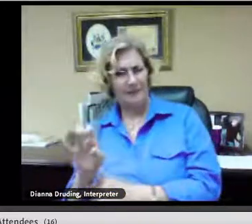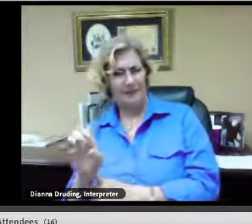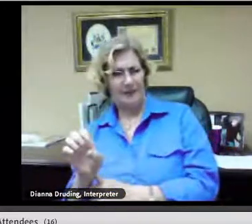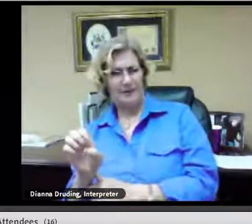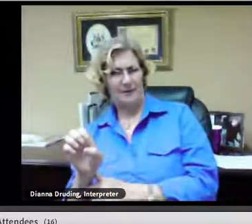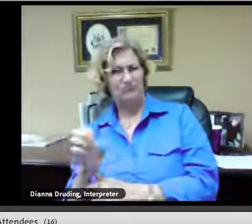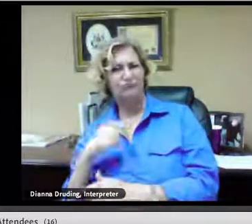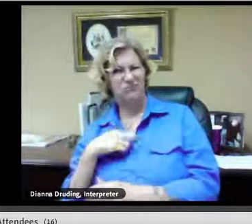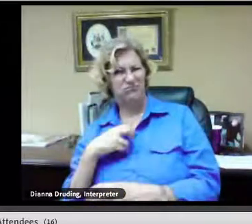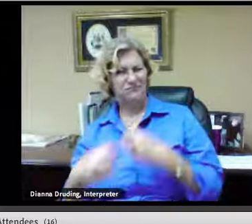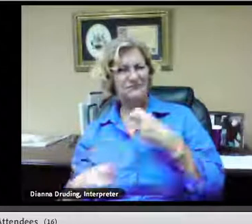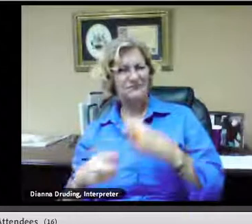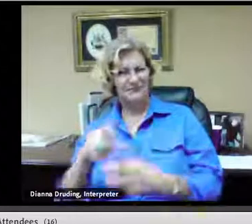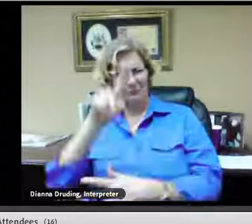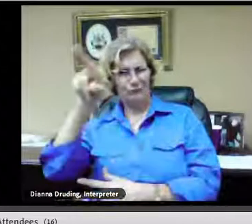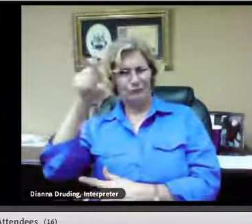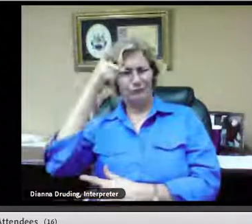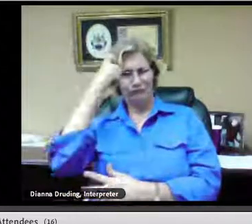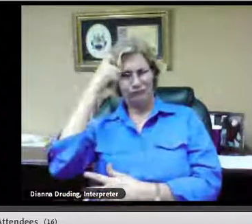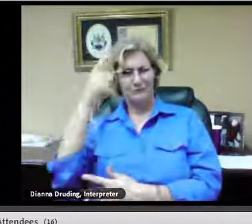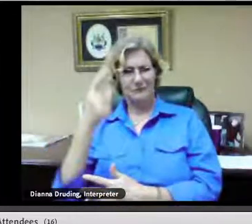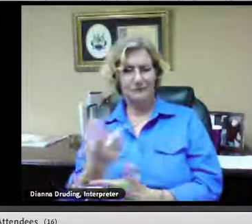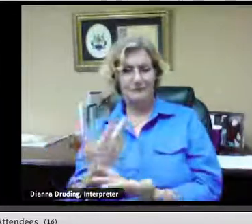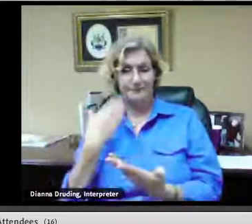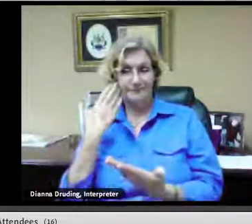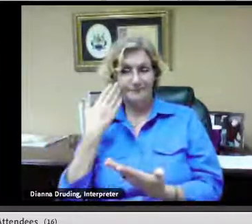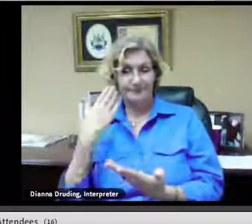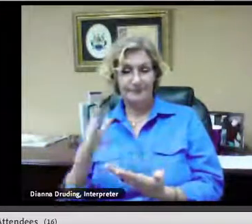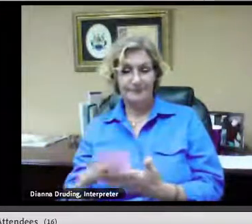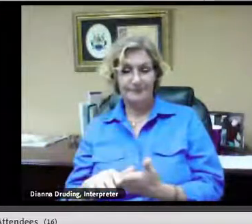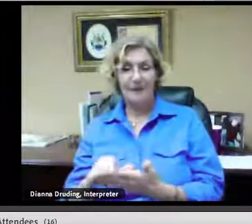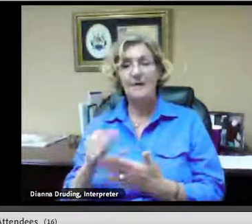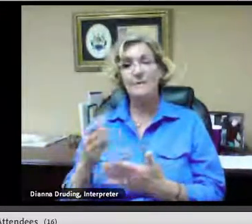And just kind of a side note, I think it's really important, too,